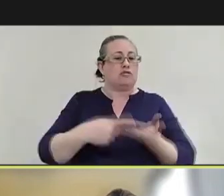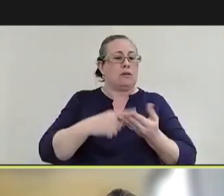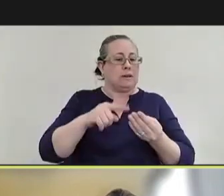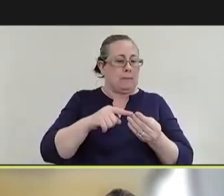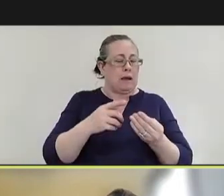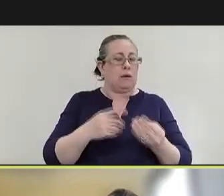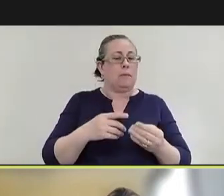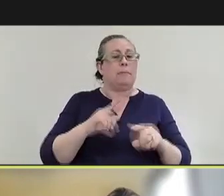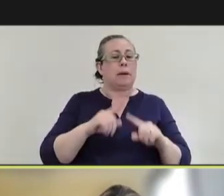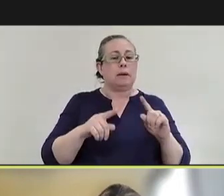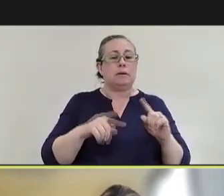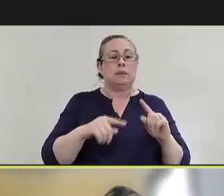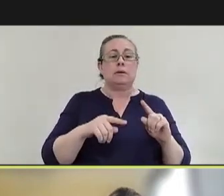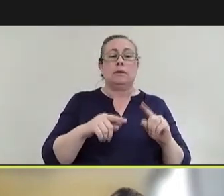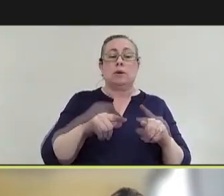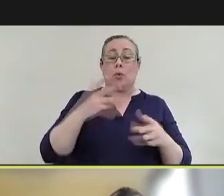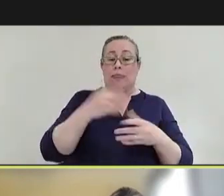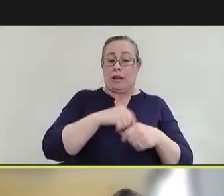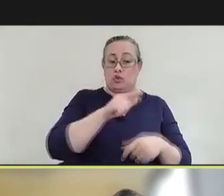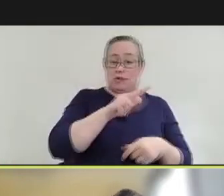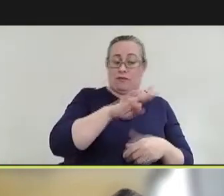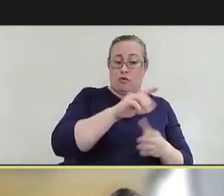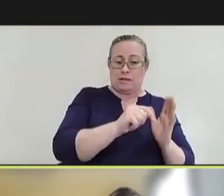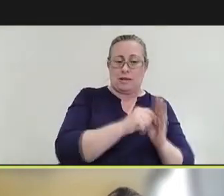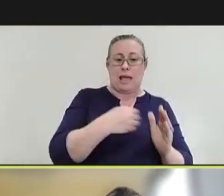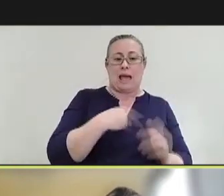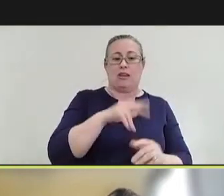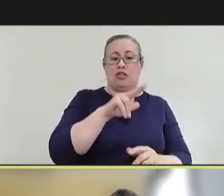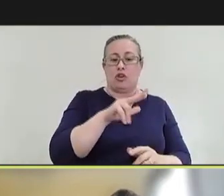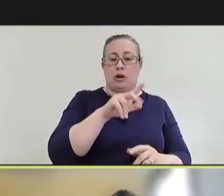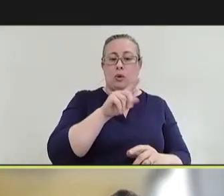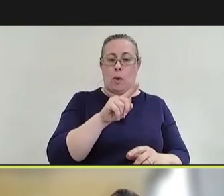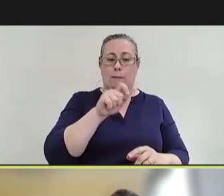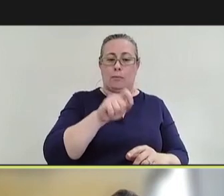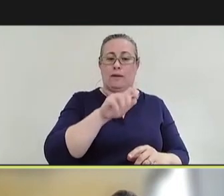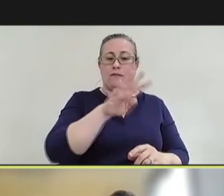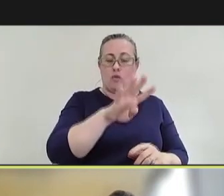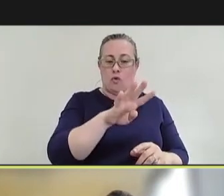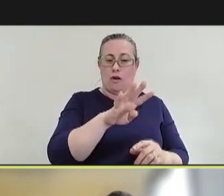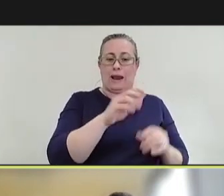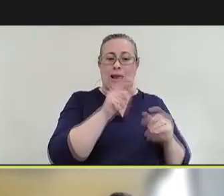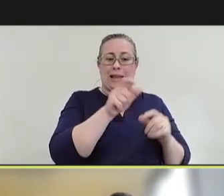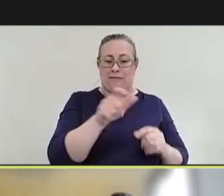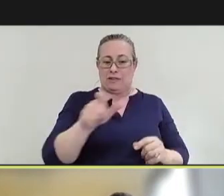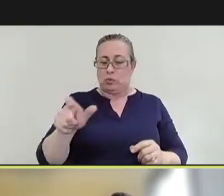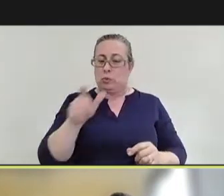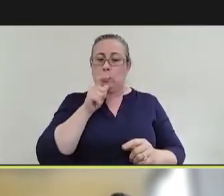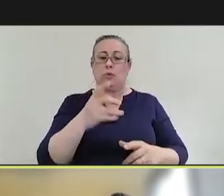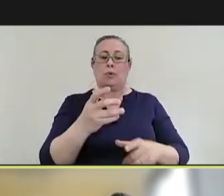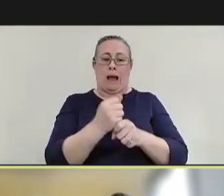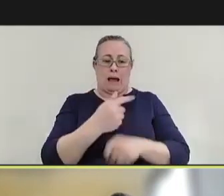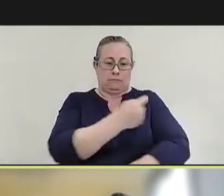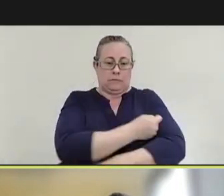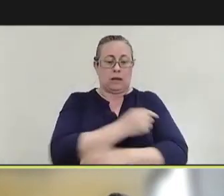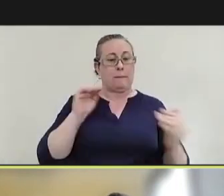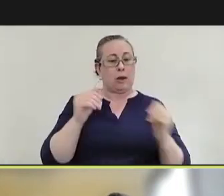In the 24th season, we had 31.1 million Individuals who did get COVID vaccines versus 42.3